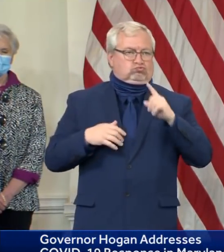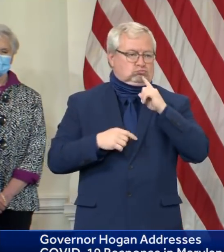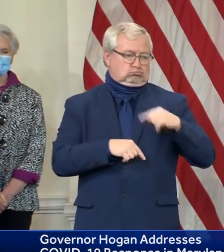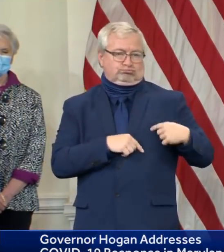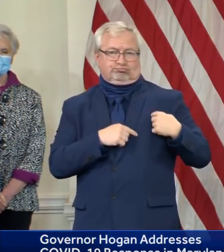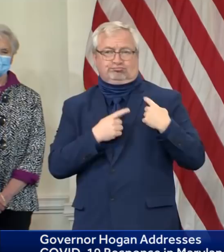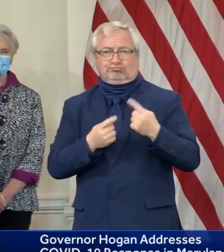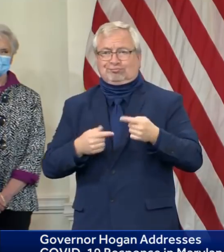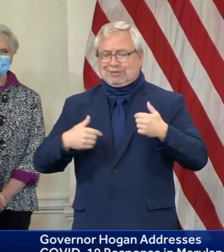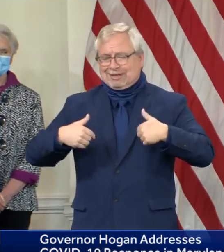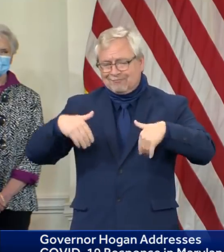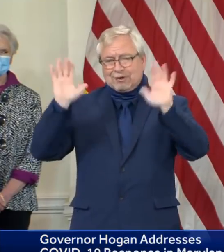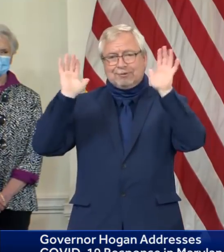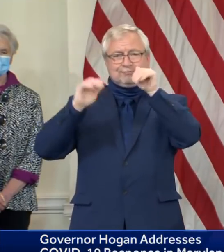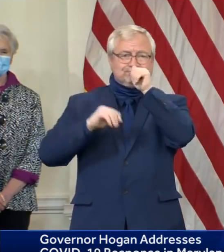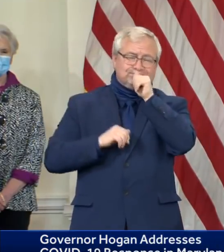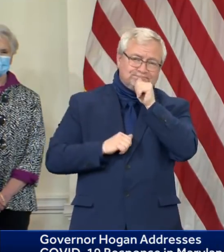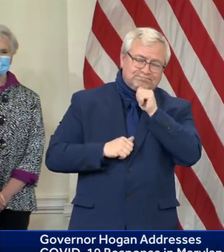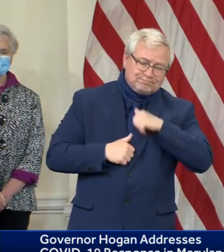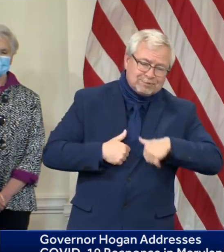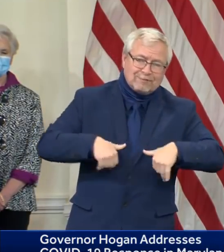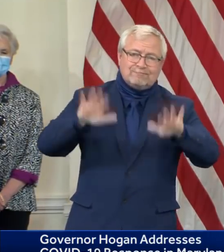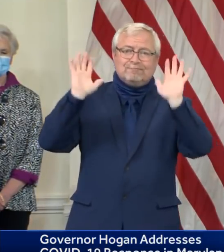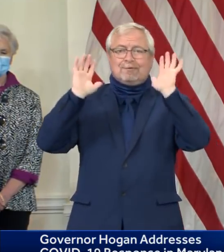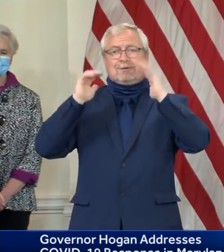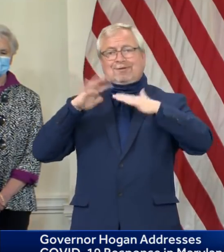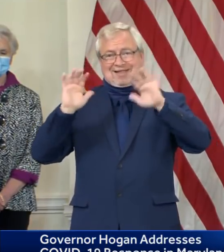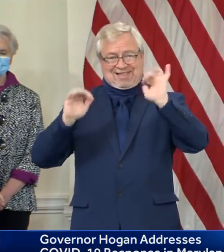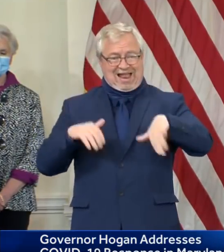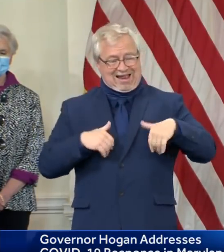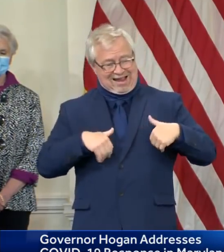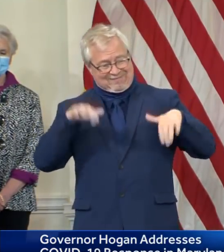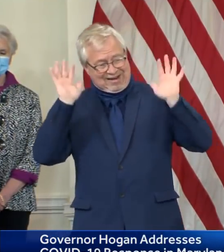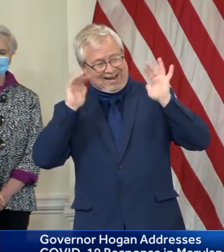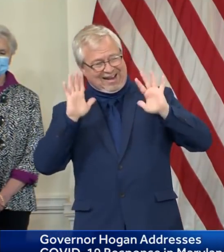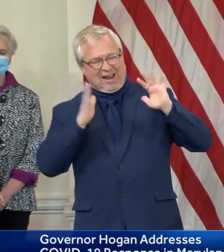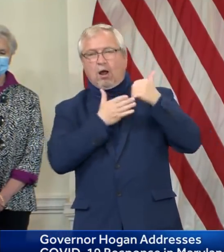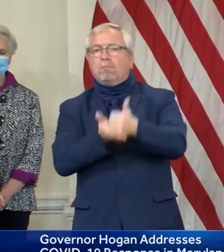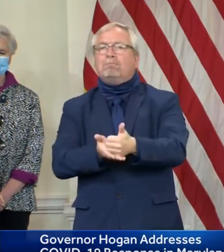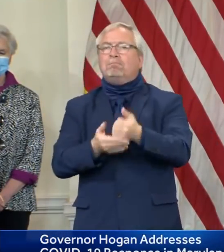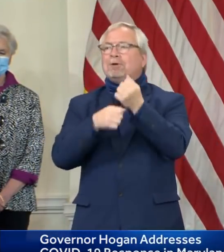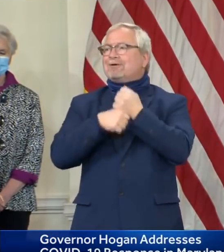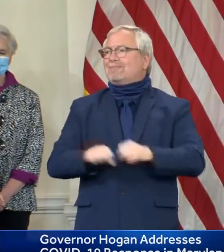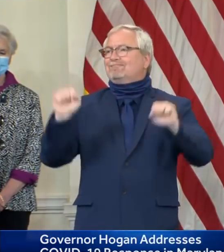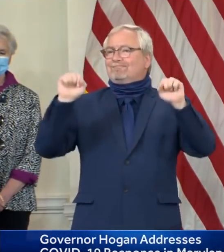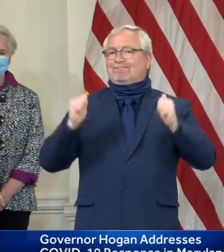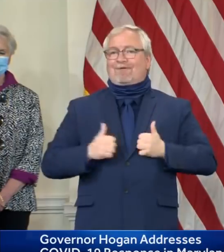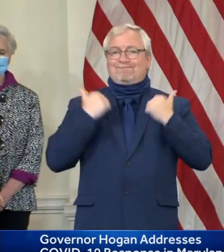MARYLANDERS HAVE MADE INCREDIBLE SACRIFICES IN RECENT WEEKS.